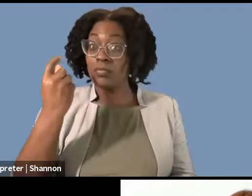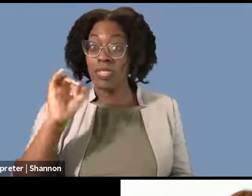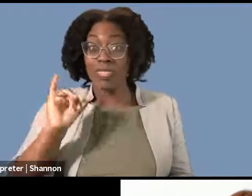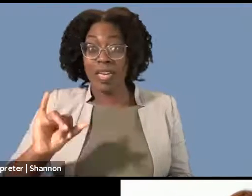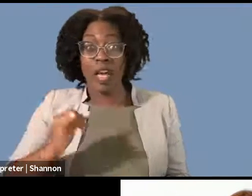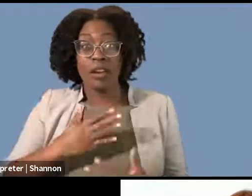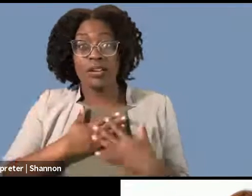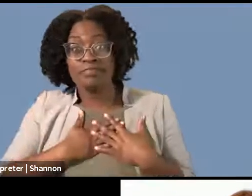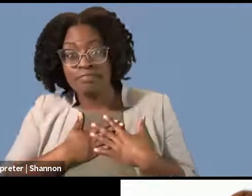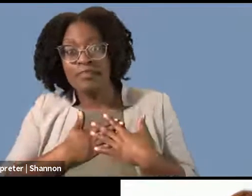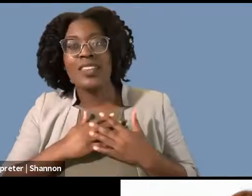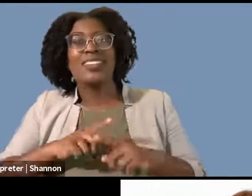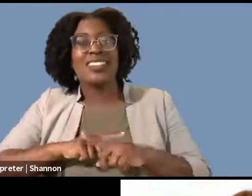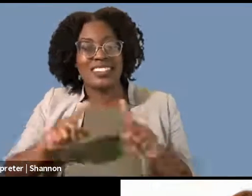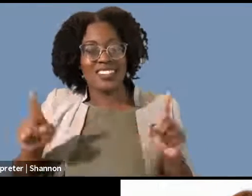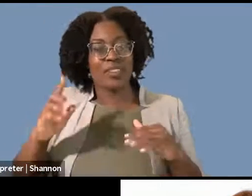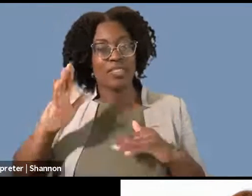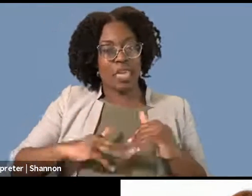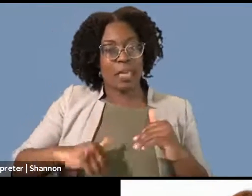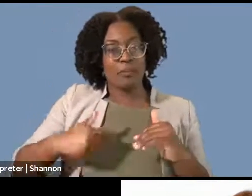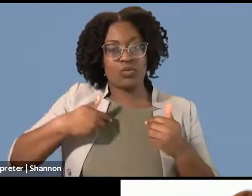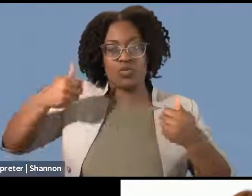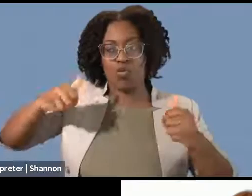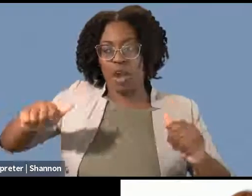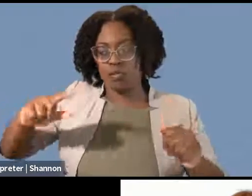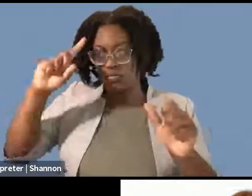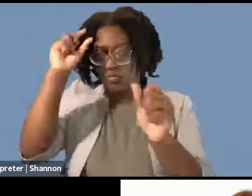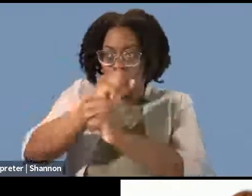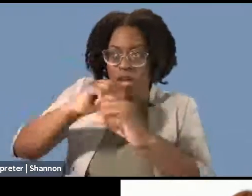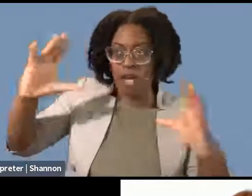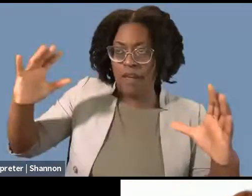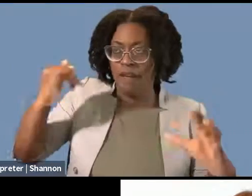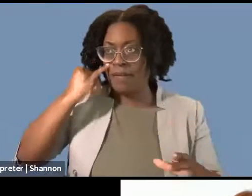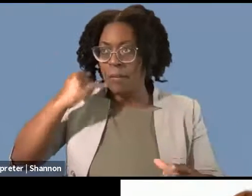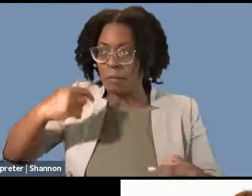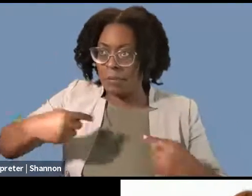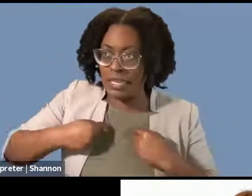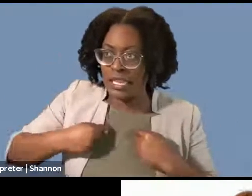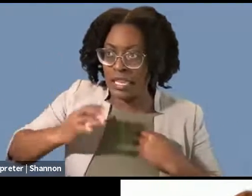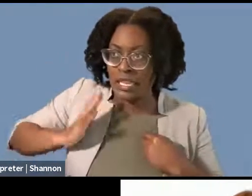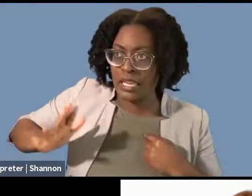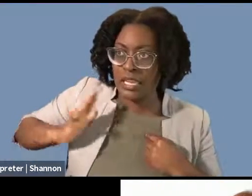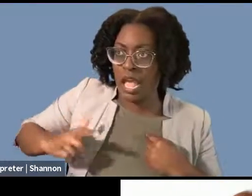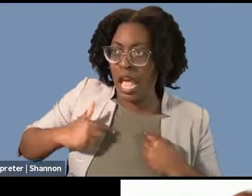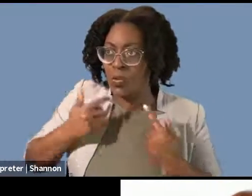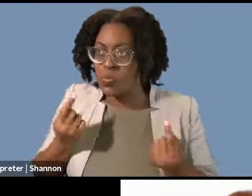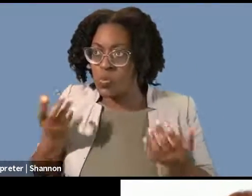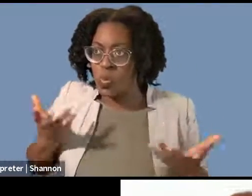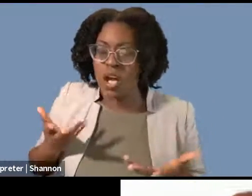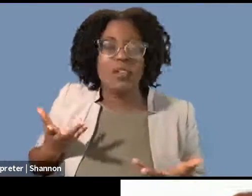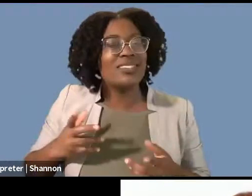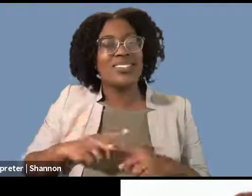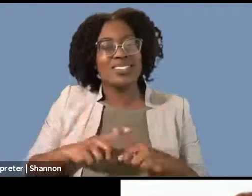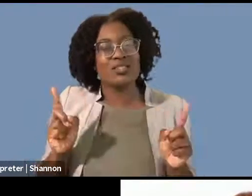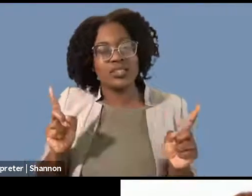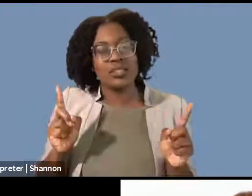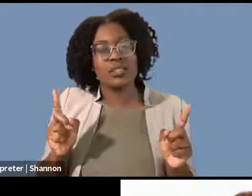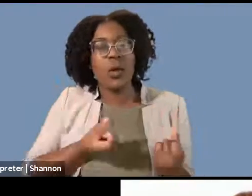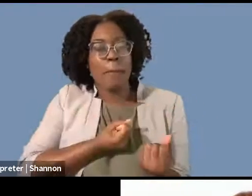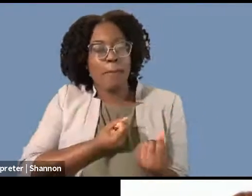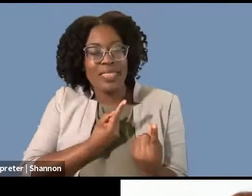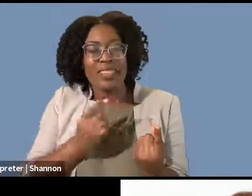trying to put my selves in their shoes. Empathy is appearing extra step to me. It is easy, you know,